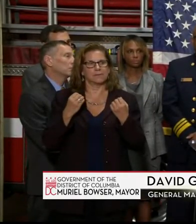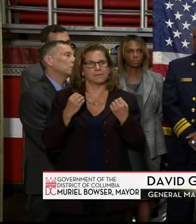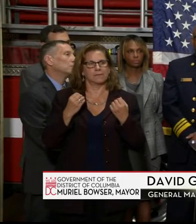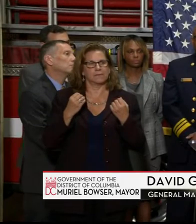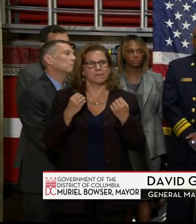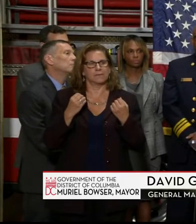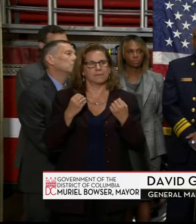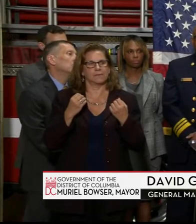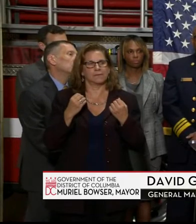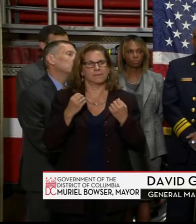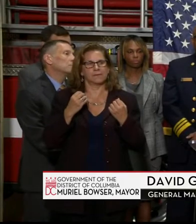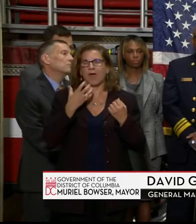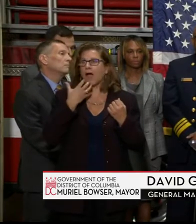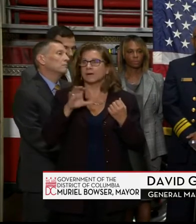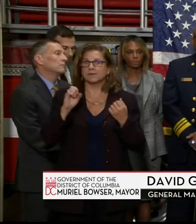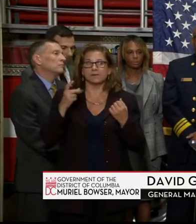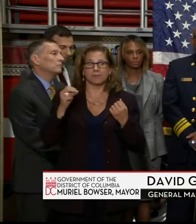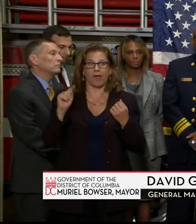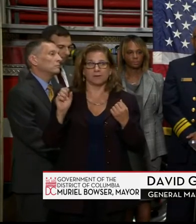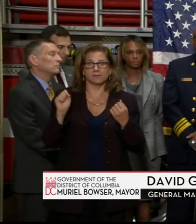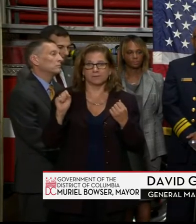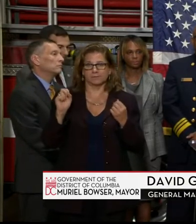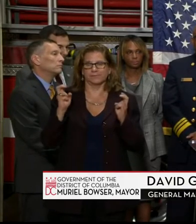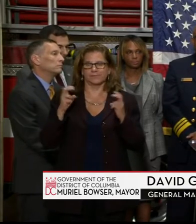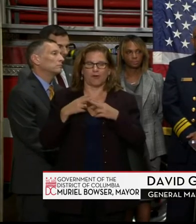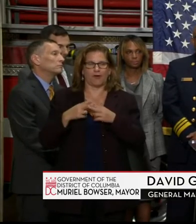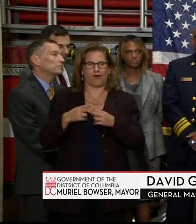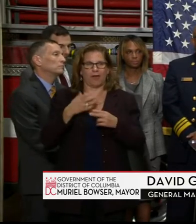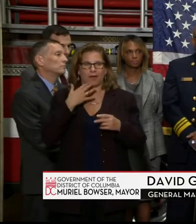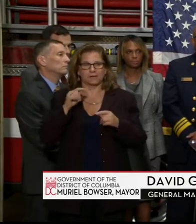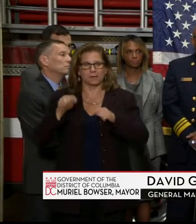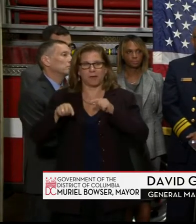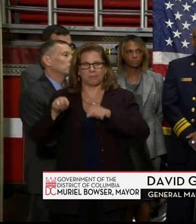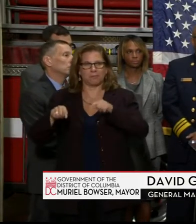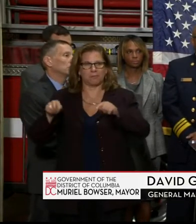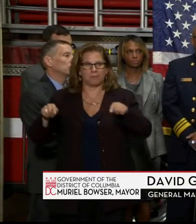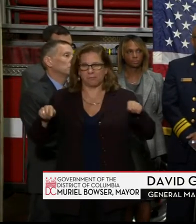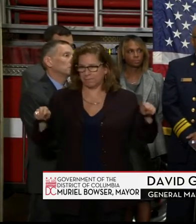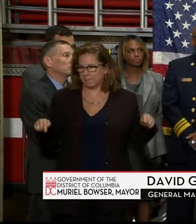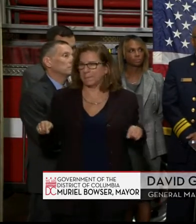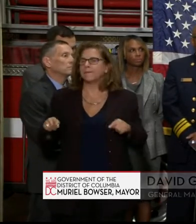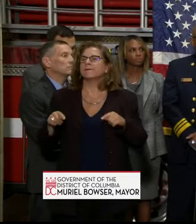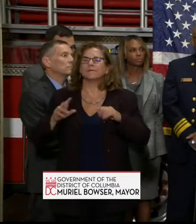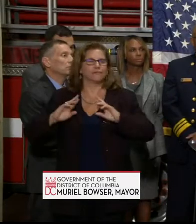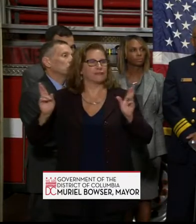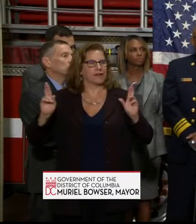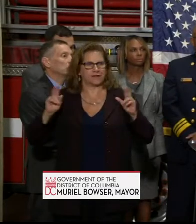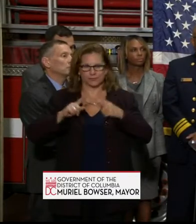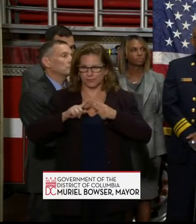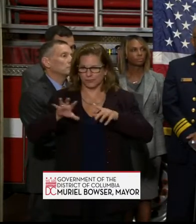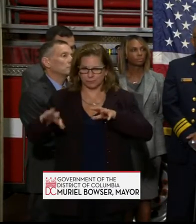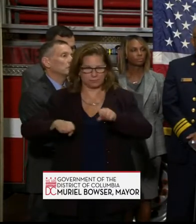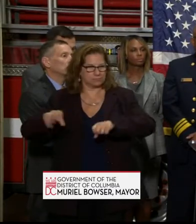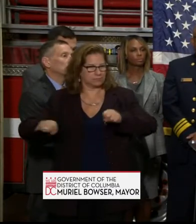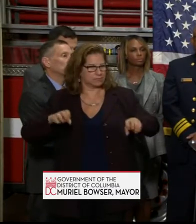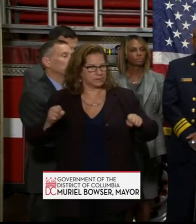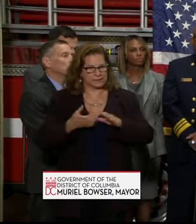THERE ARE APPROXIMATELY 20 OF THOSE HOT SPOTS. THEY ARE PREPARED TO GO TO THOSE HOT SPOTS AND WE WILL TELL THE